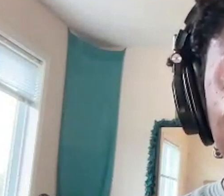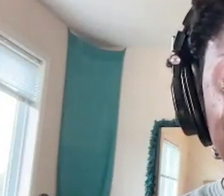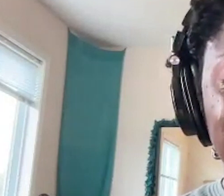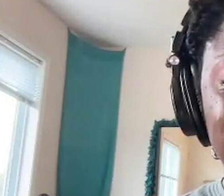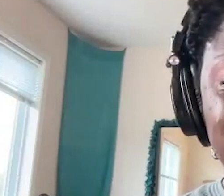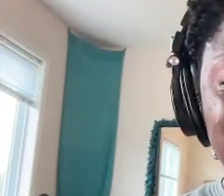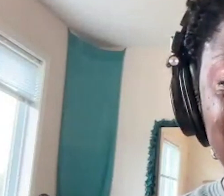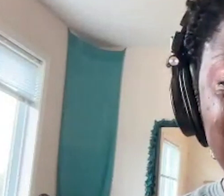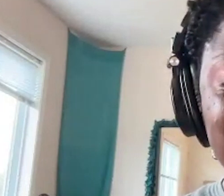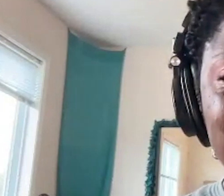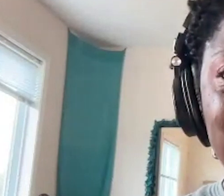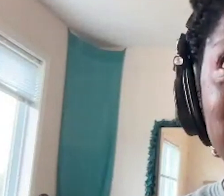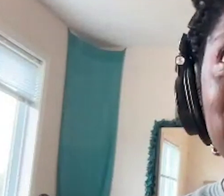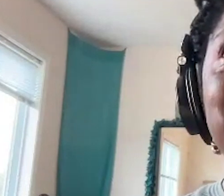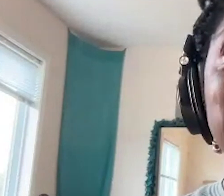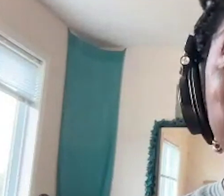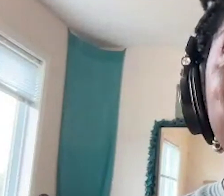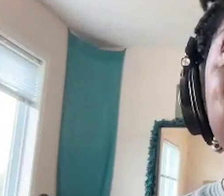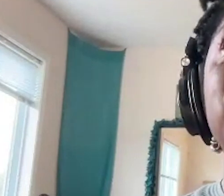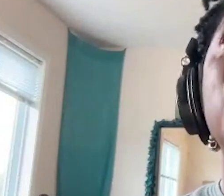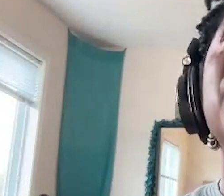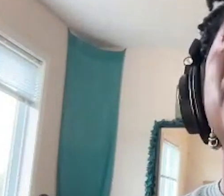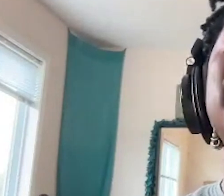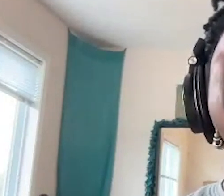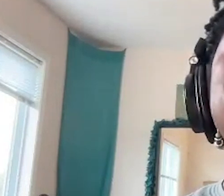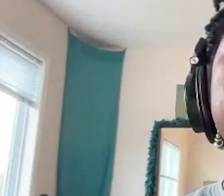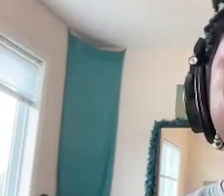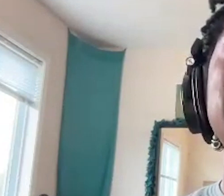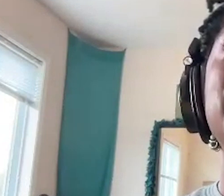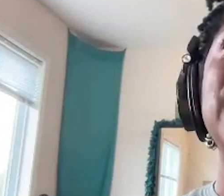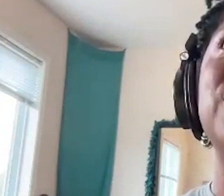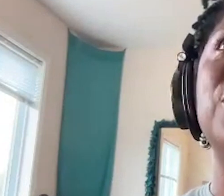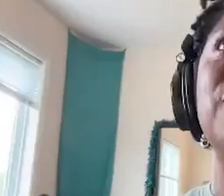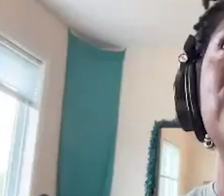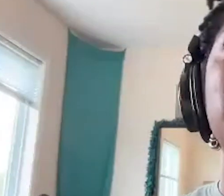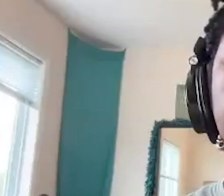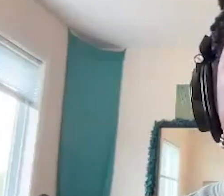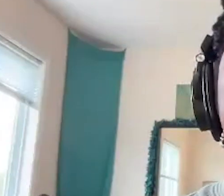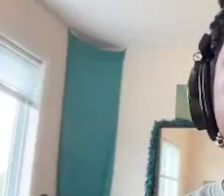fullness. And not be - we don't want to feel like there